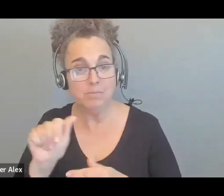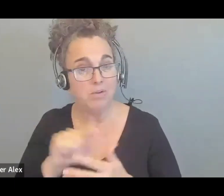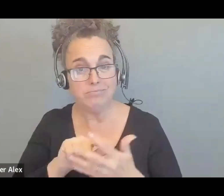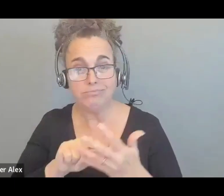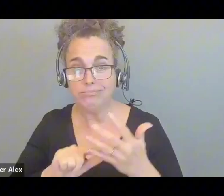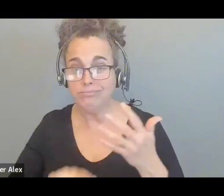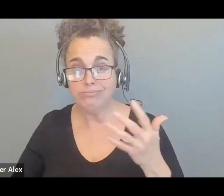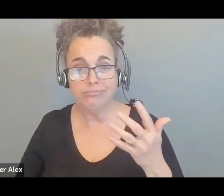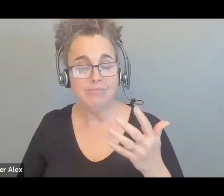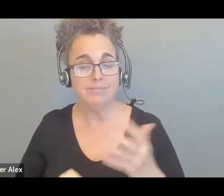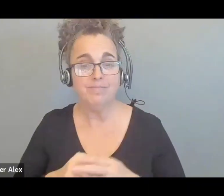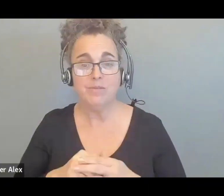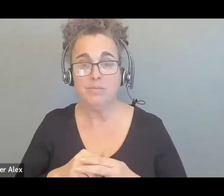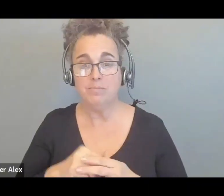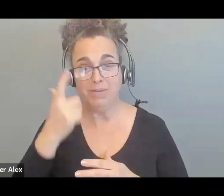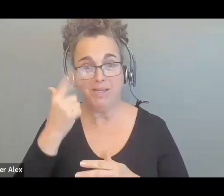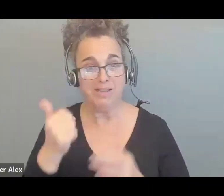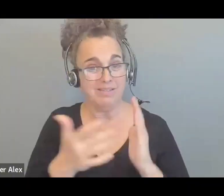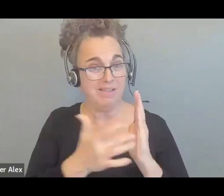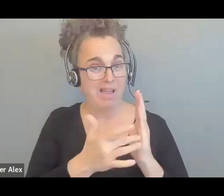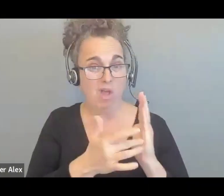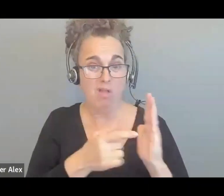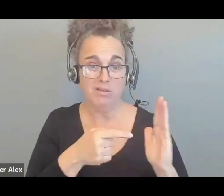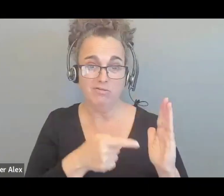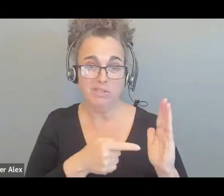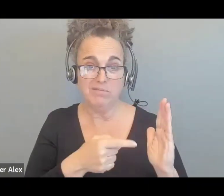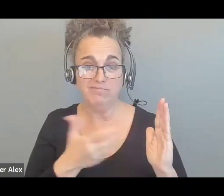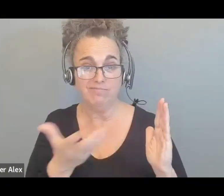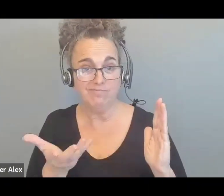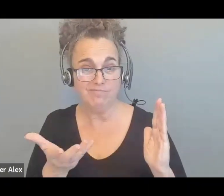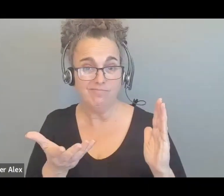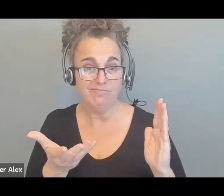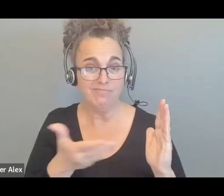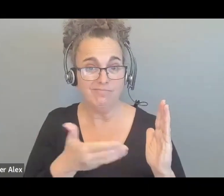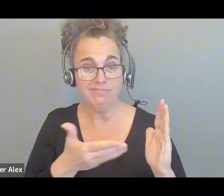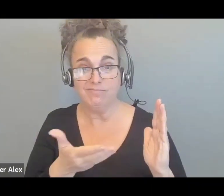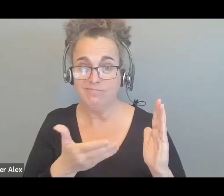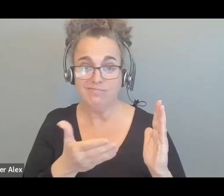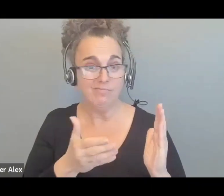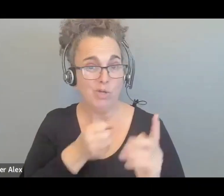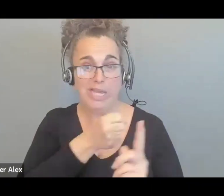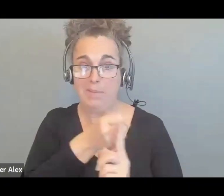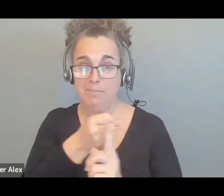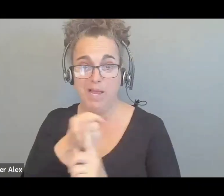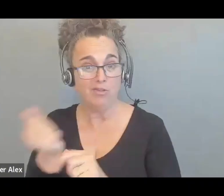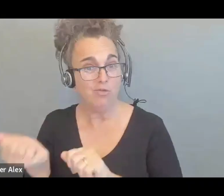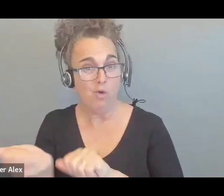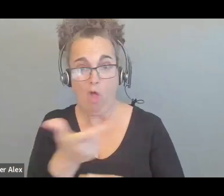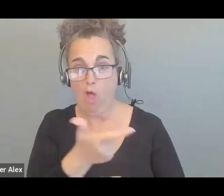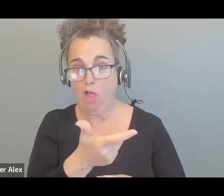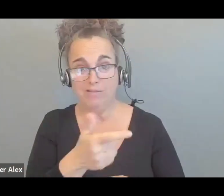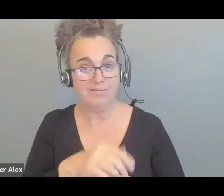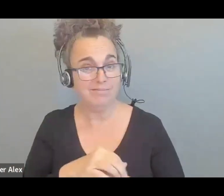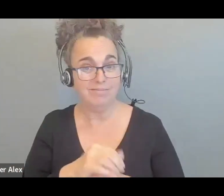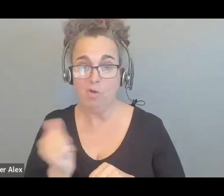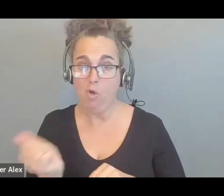because technology crosses all, all of, you know, different disabilities.